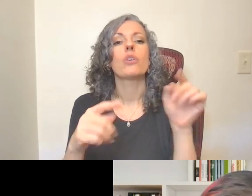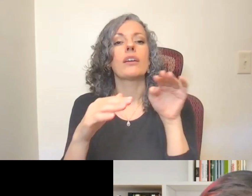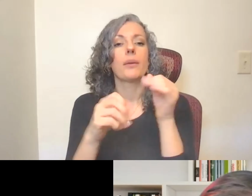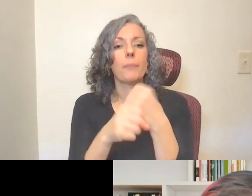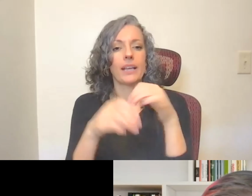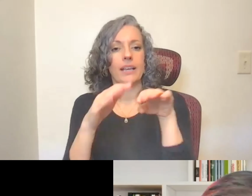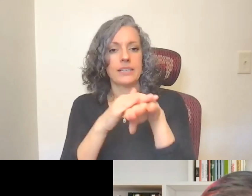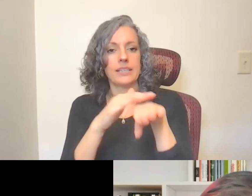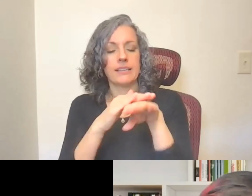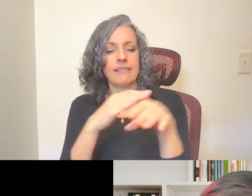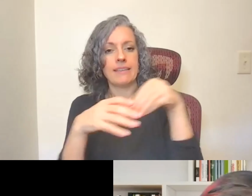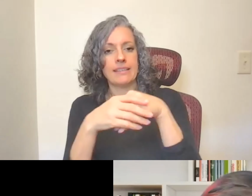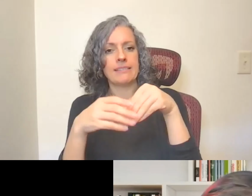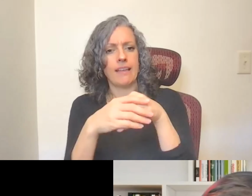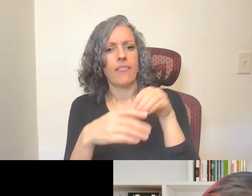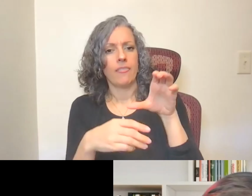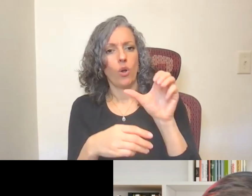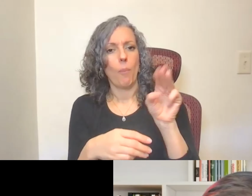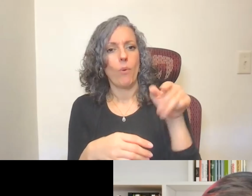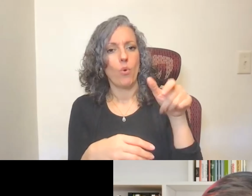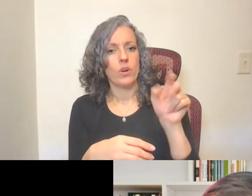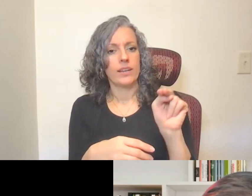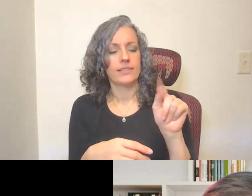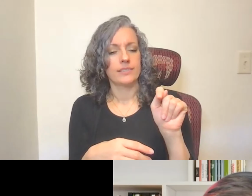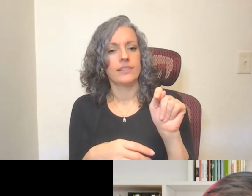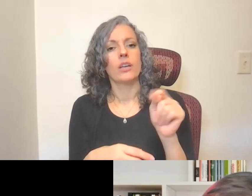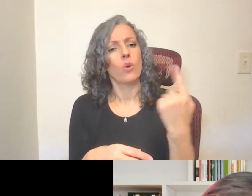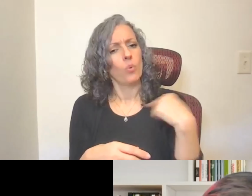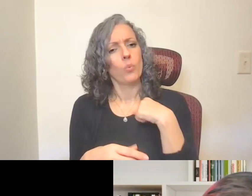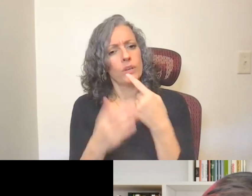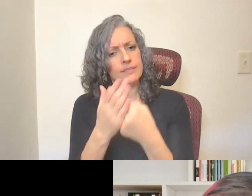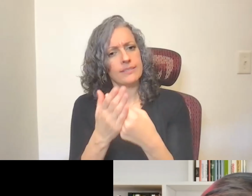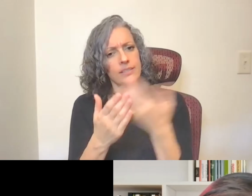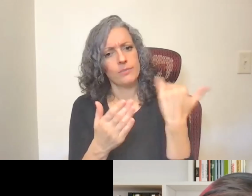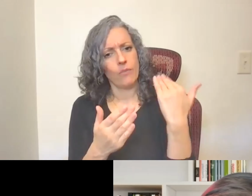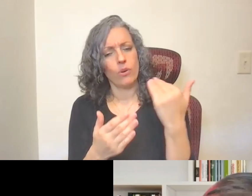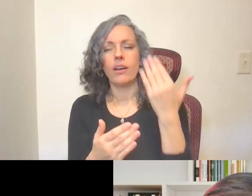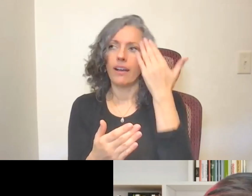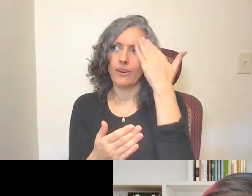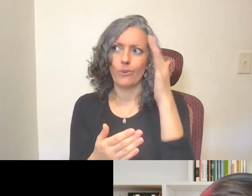a component. So we had a discussion last time where I don't know why something wasn't specified